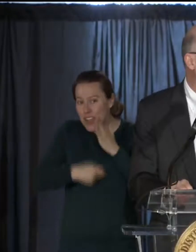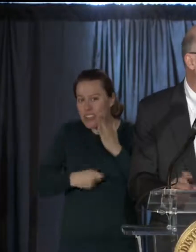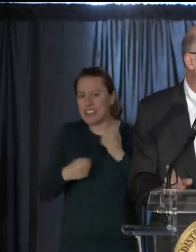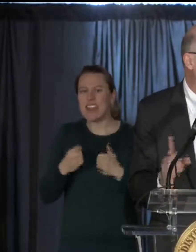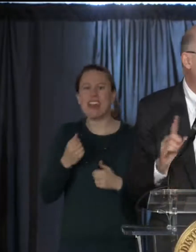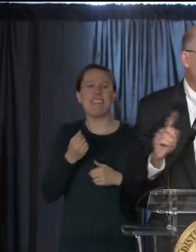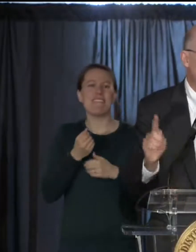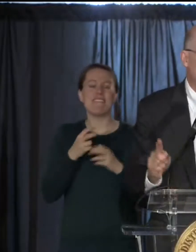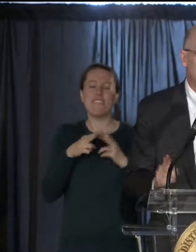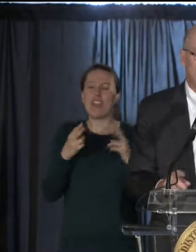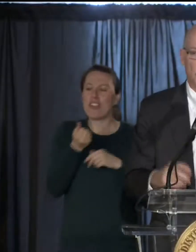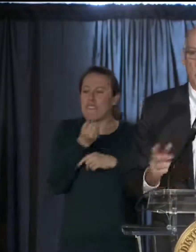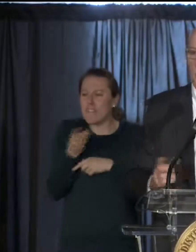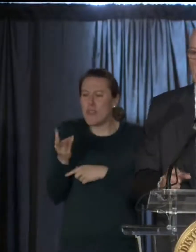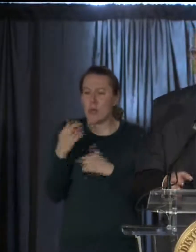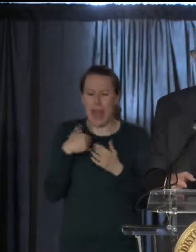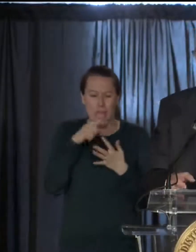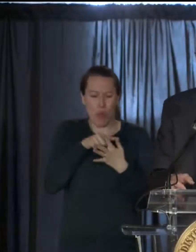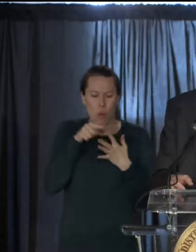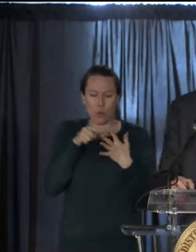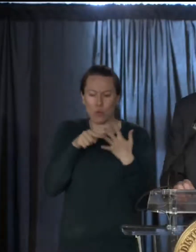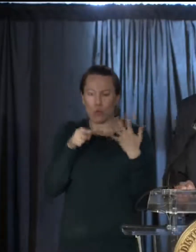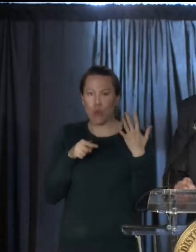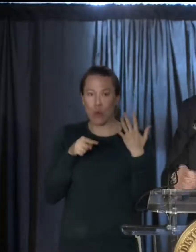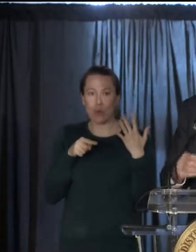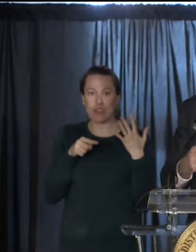HAVE ANY ONE OF THOSE LET ALONE ALL THREE.